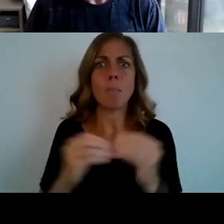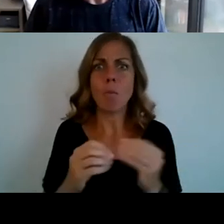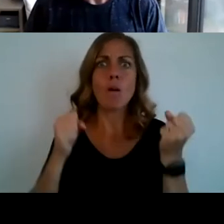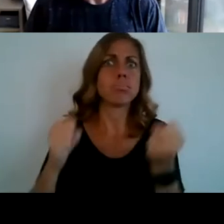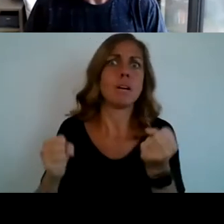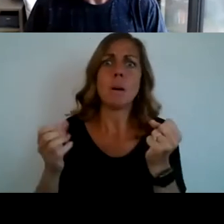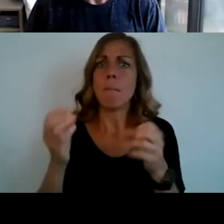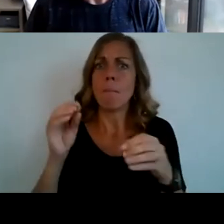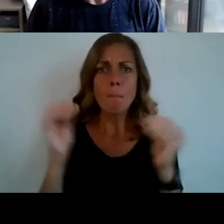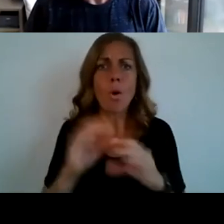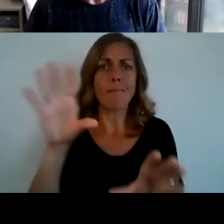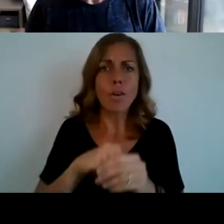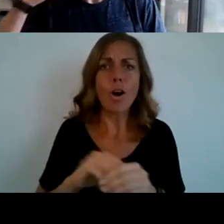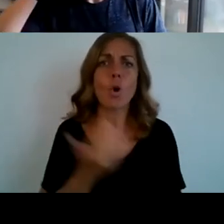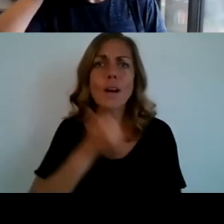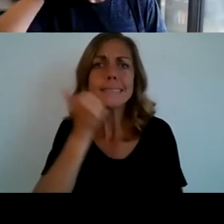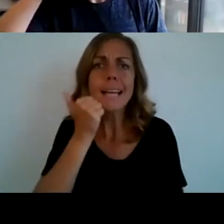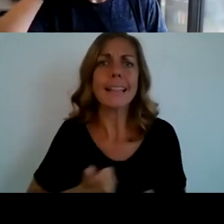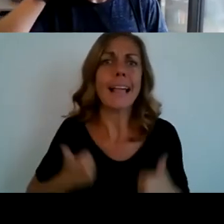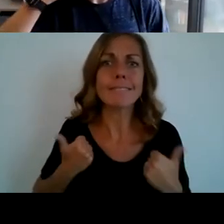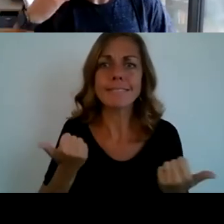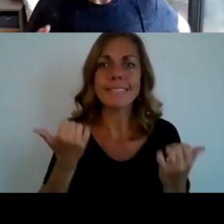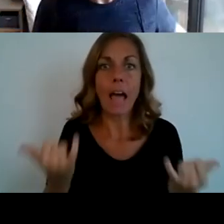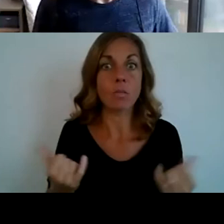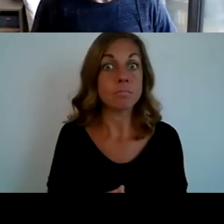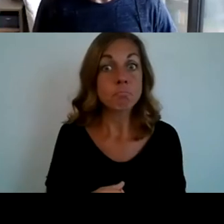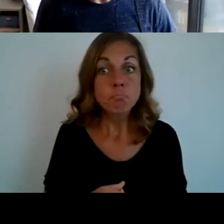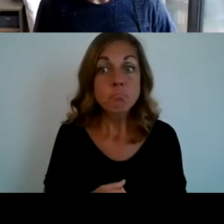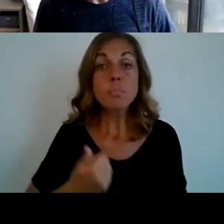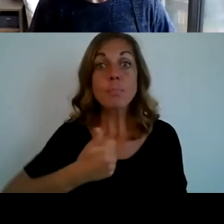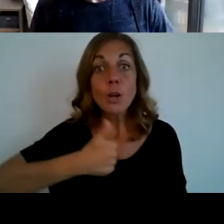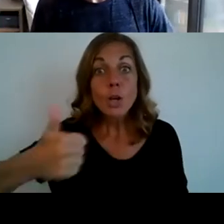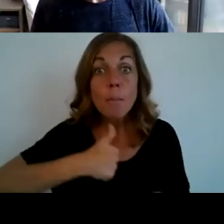daily lives. From our commute to work and, you know, how we actually get our work done.